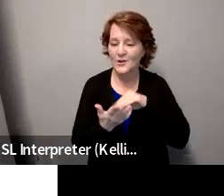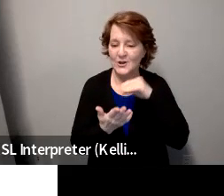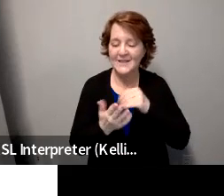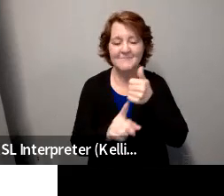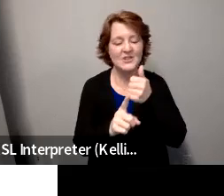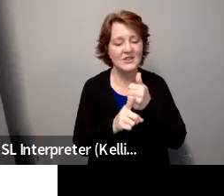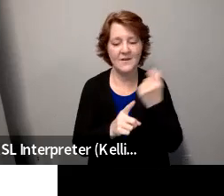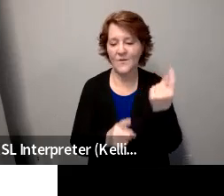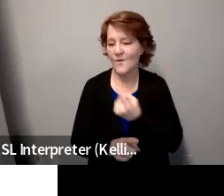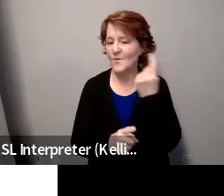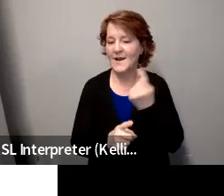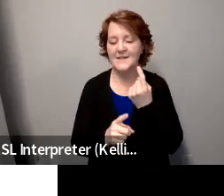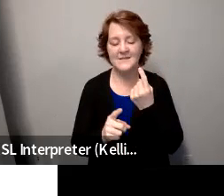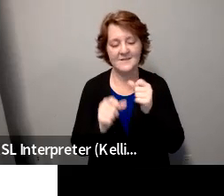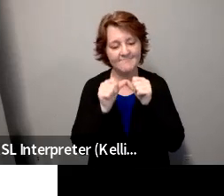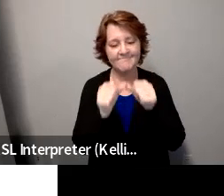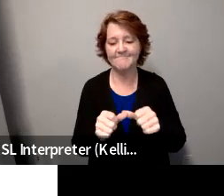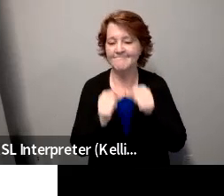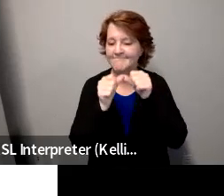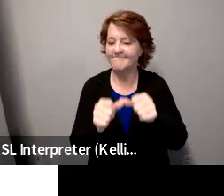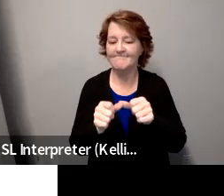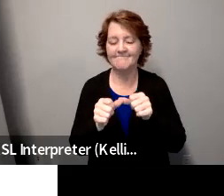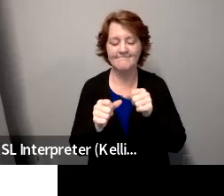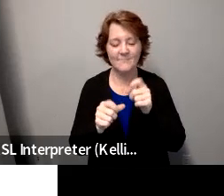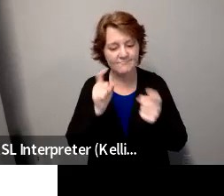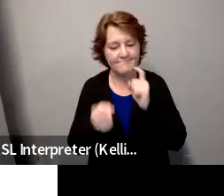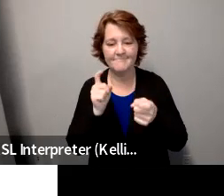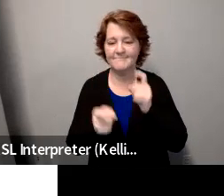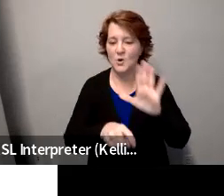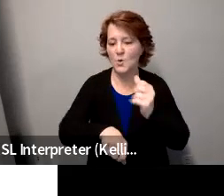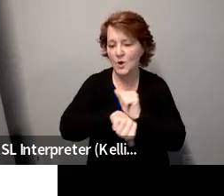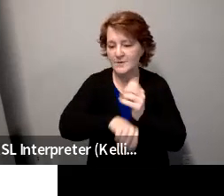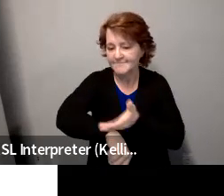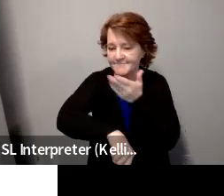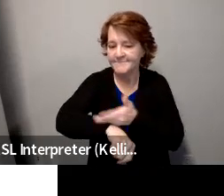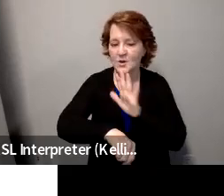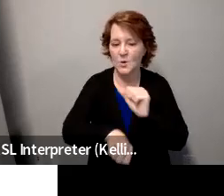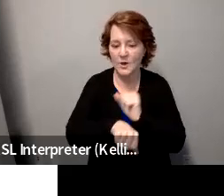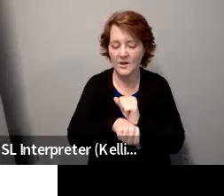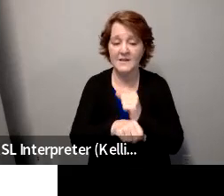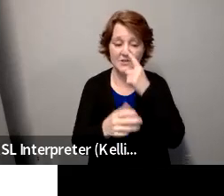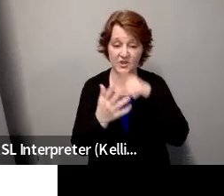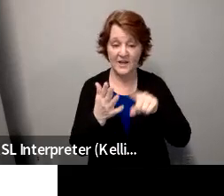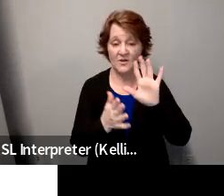evolve as economic learning, technology, legal and social landscape